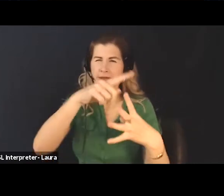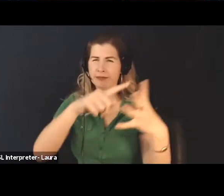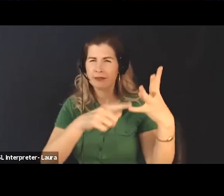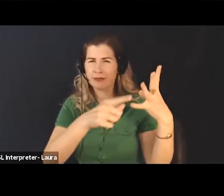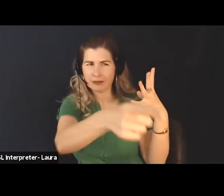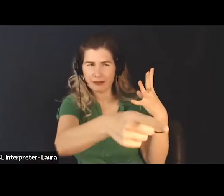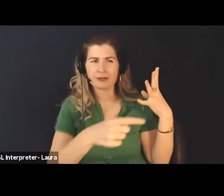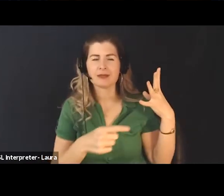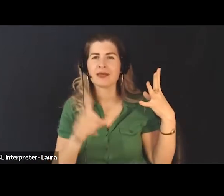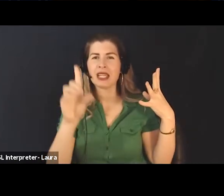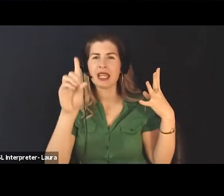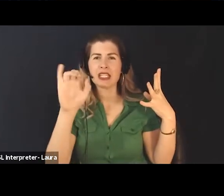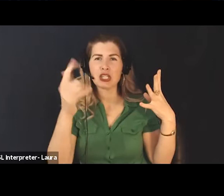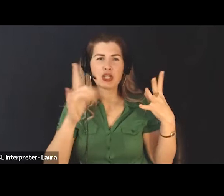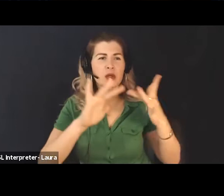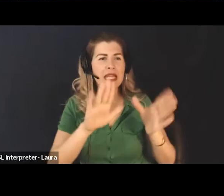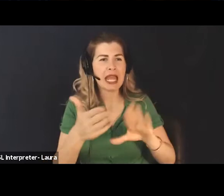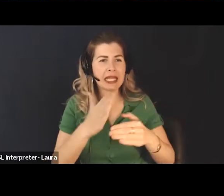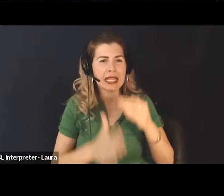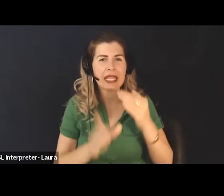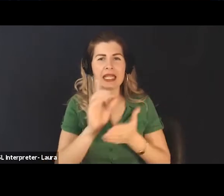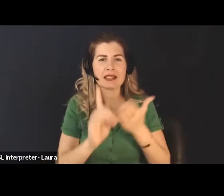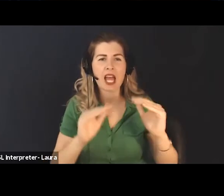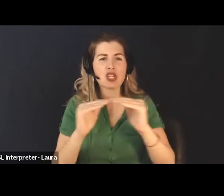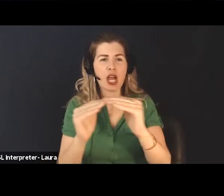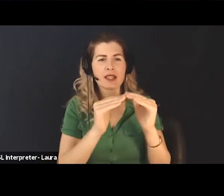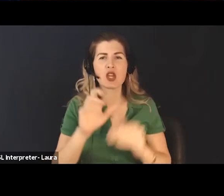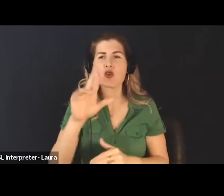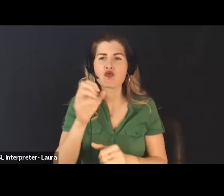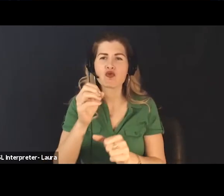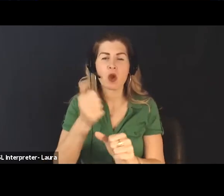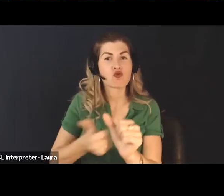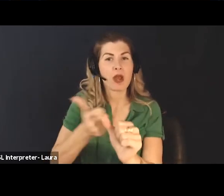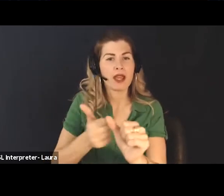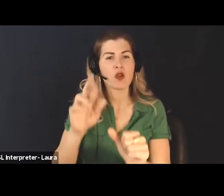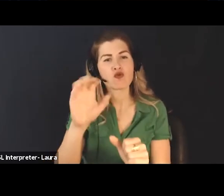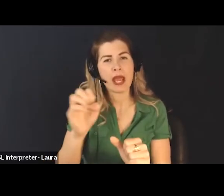justice and race after technology all make. I'll make different suggestions about ways that communities can